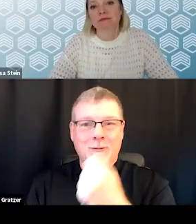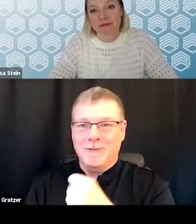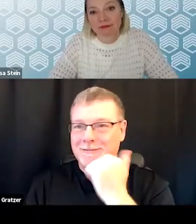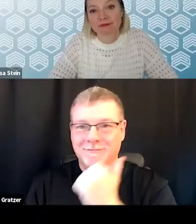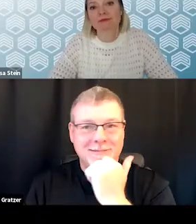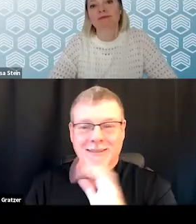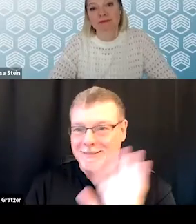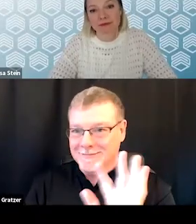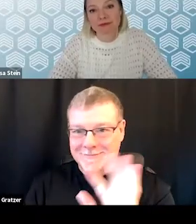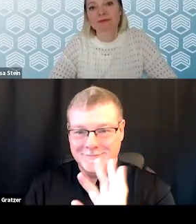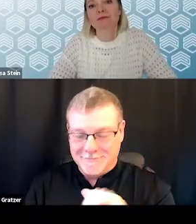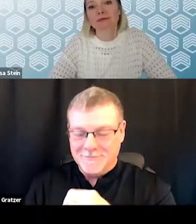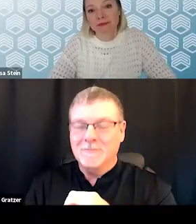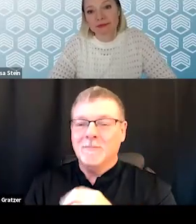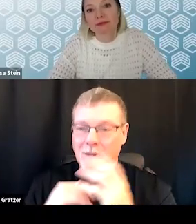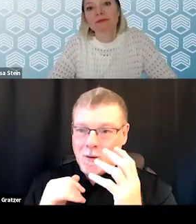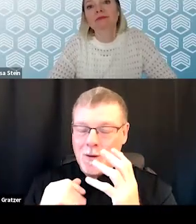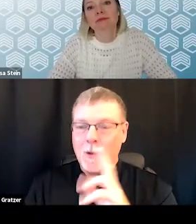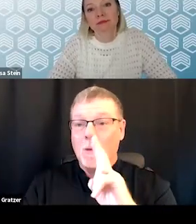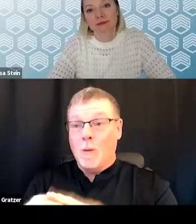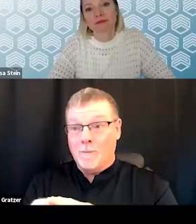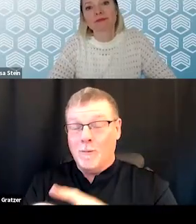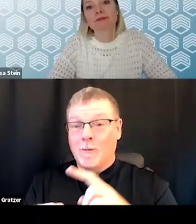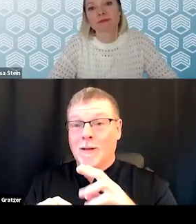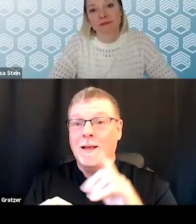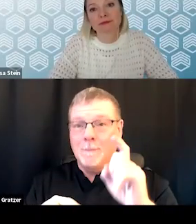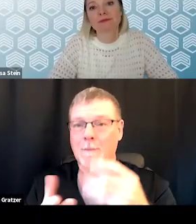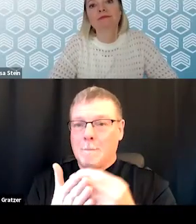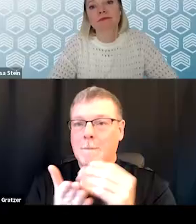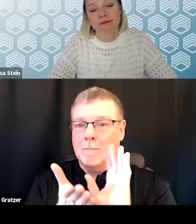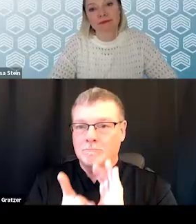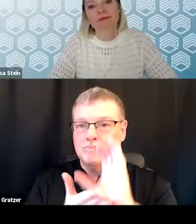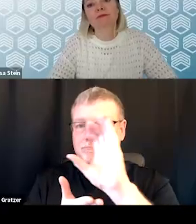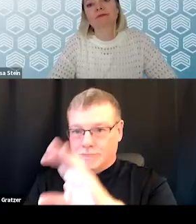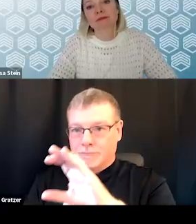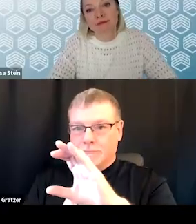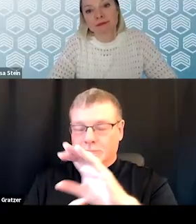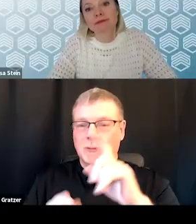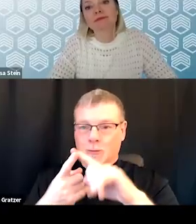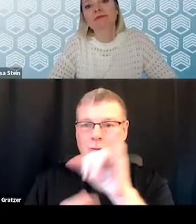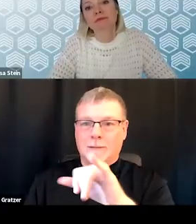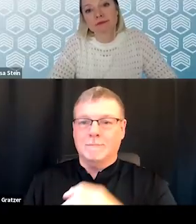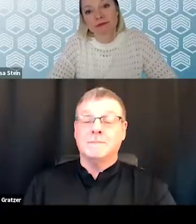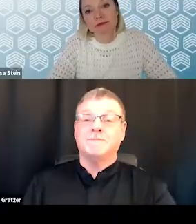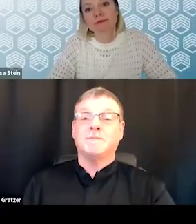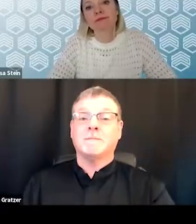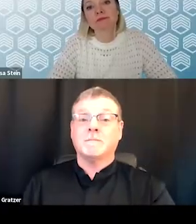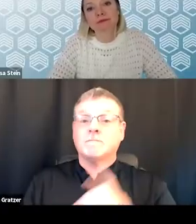and so with that, of course there had to be a certain amount of funding dedicated to the new department. But even before that,